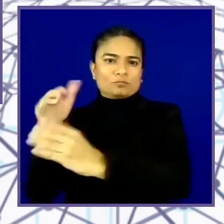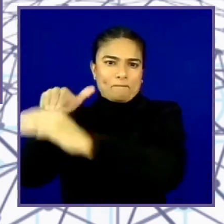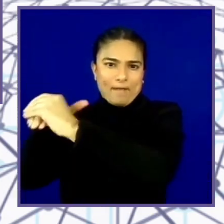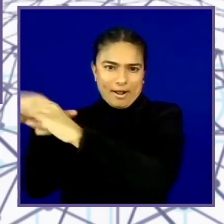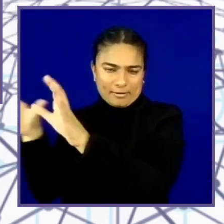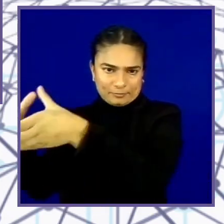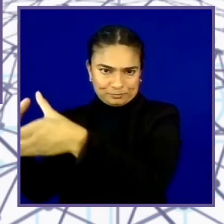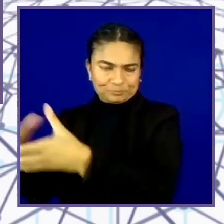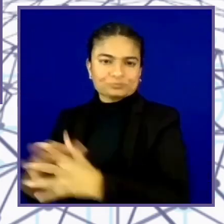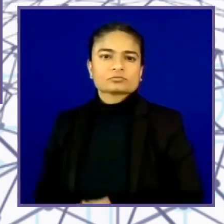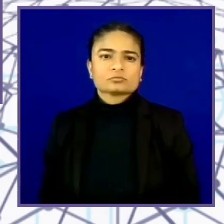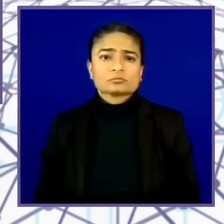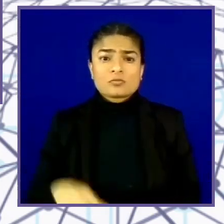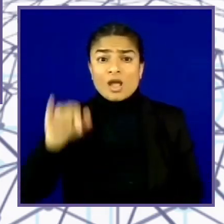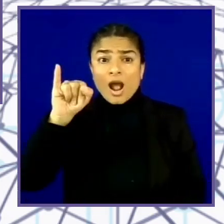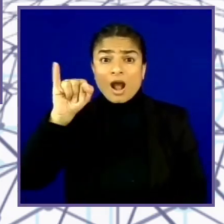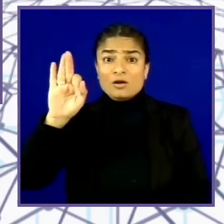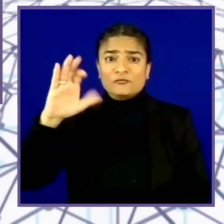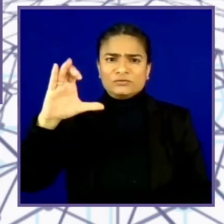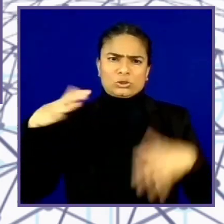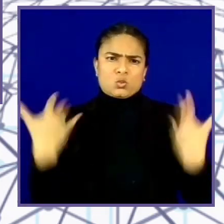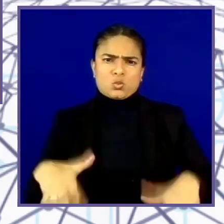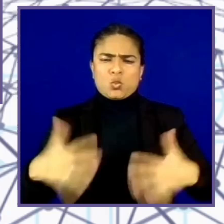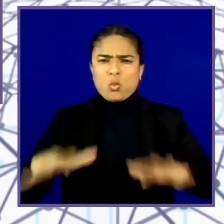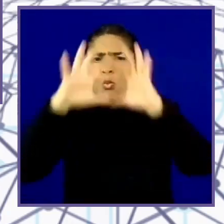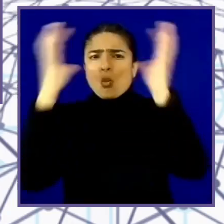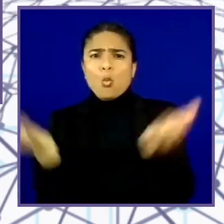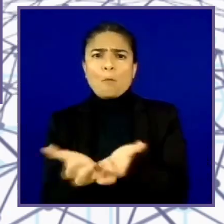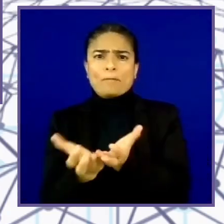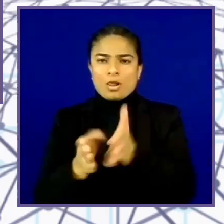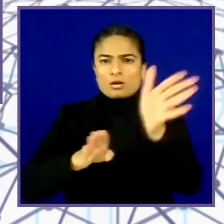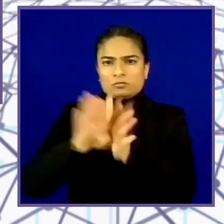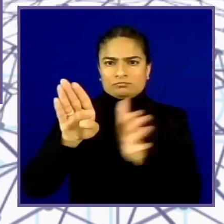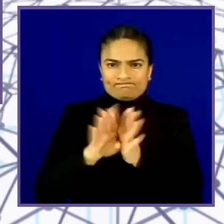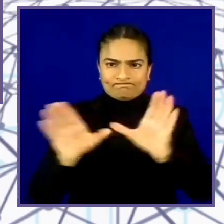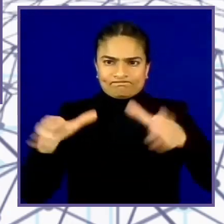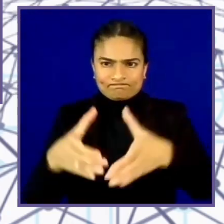countries. And in my role, I'm responsible for ensuring that IFC's initiatives,